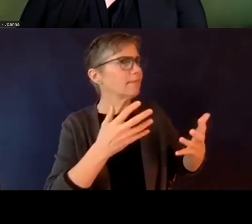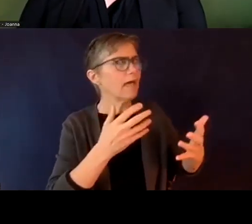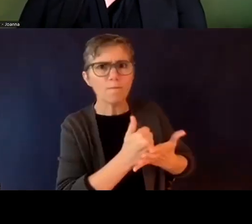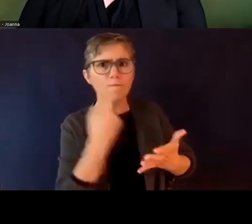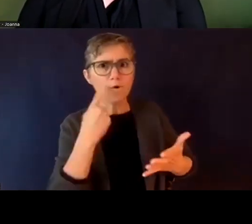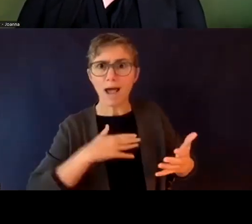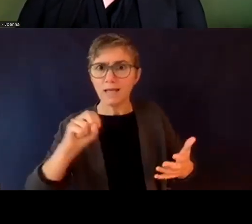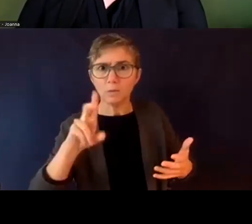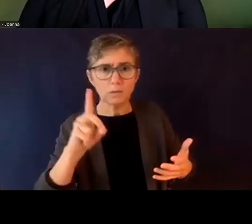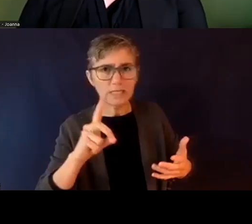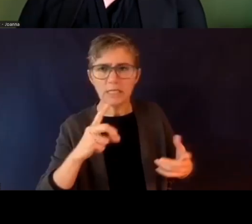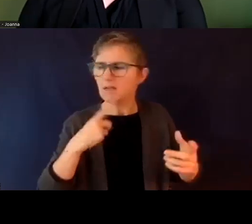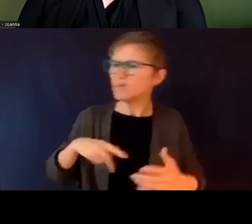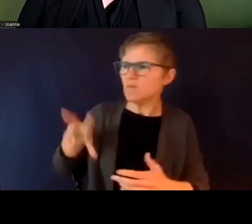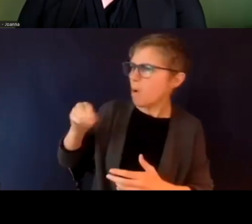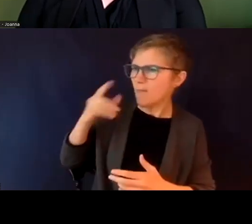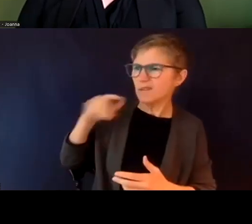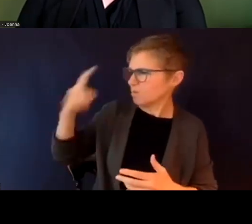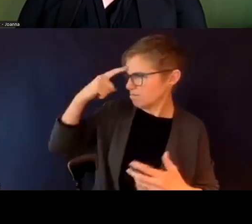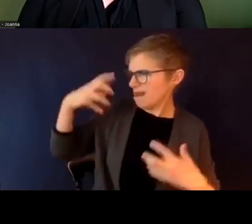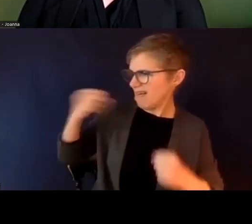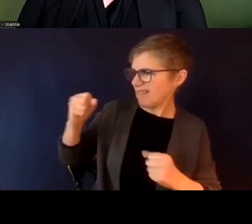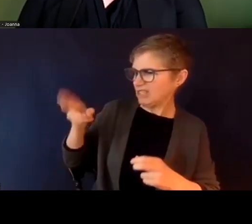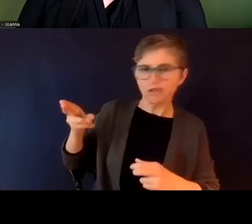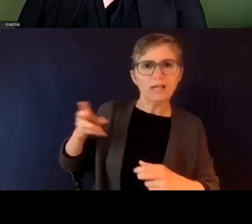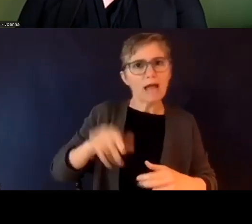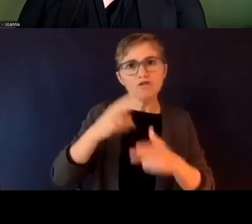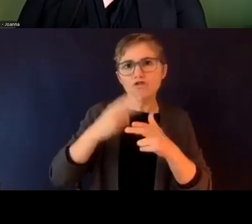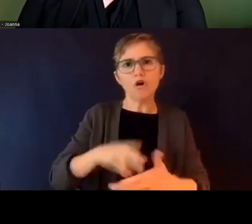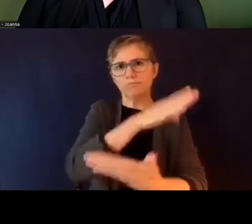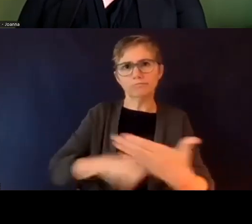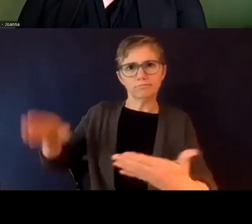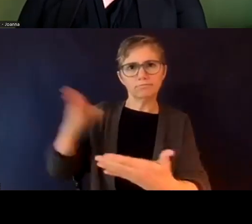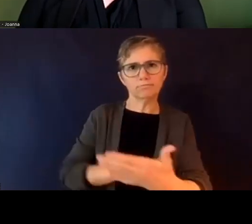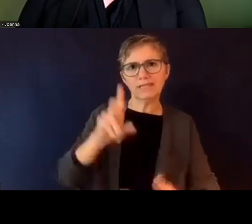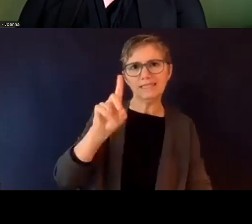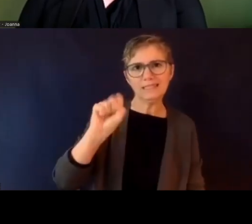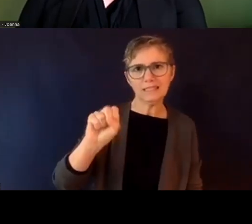that's discrimination. So I invite you all to throw away the word “stigma” and